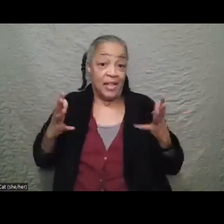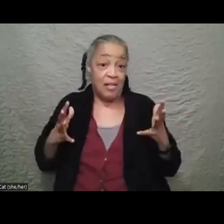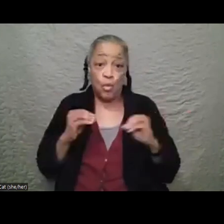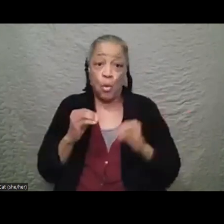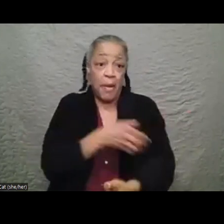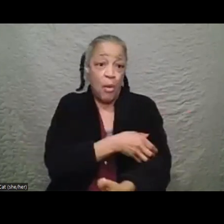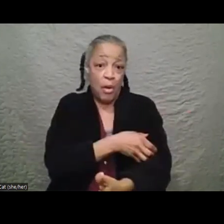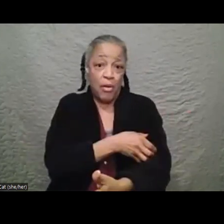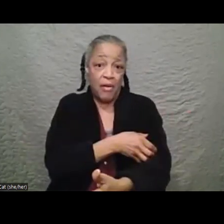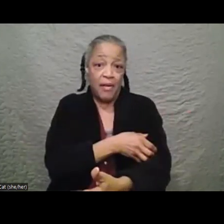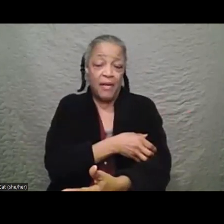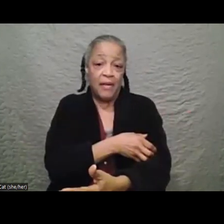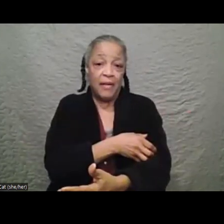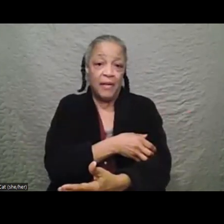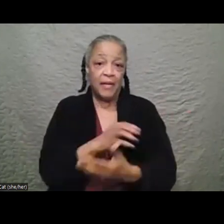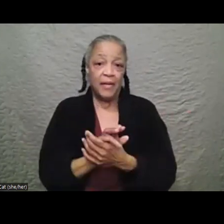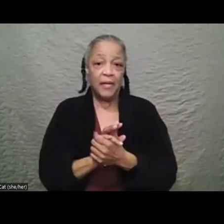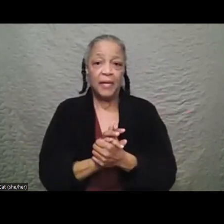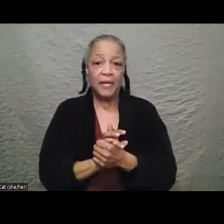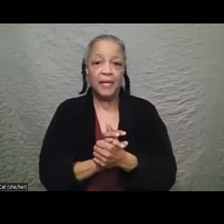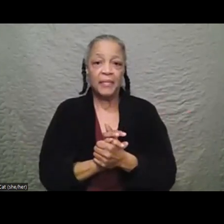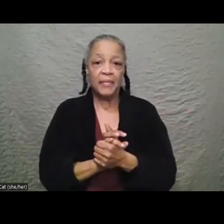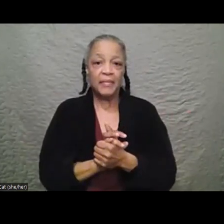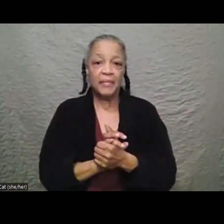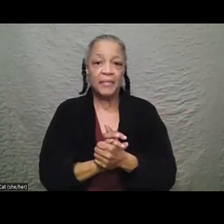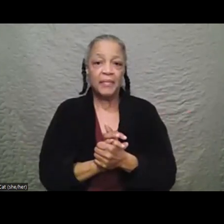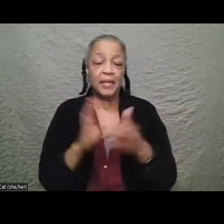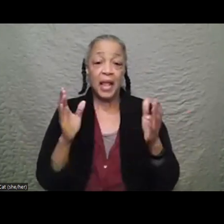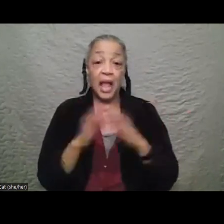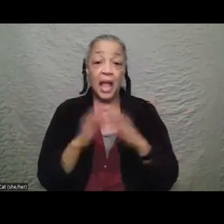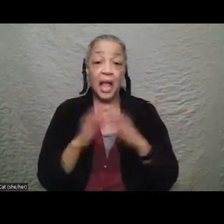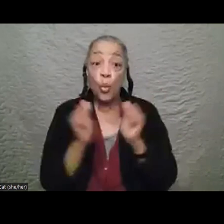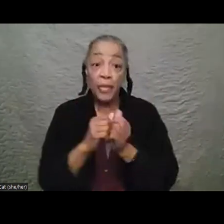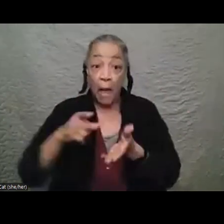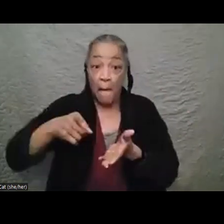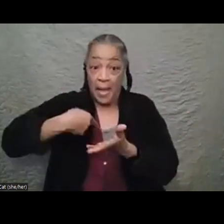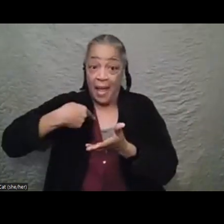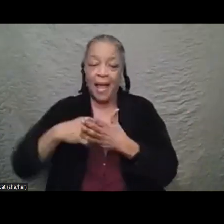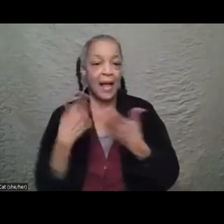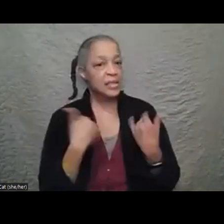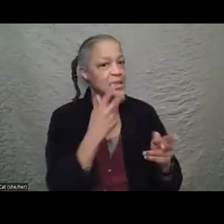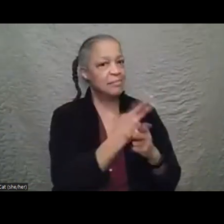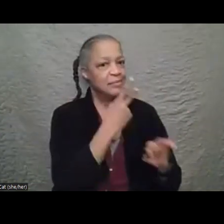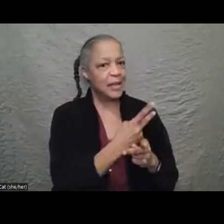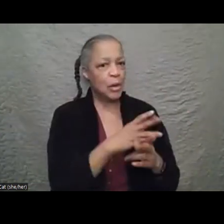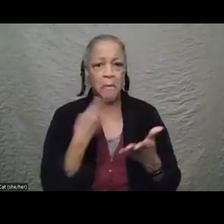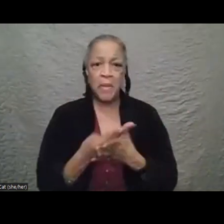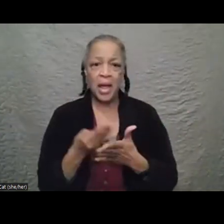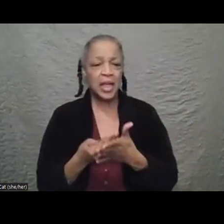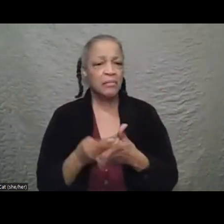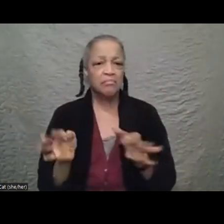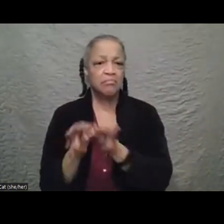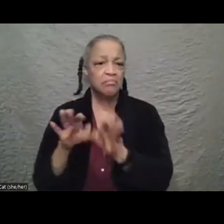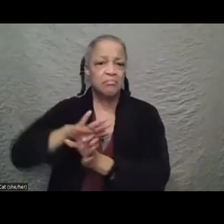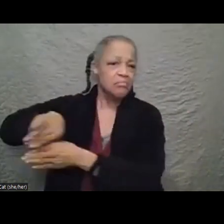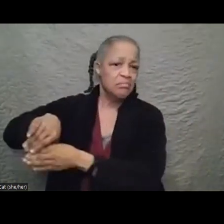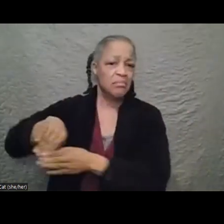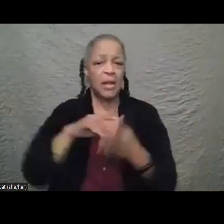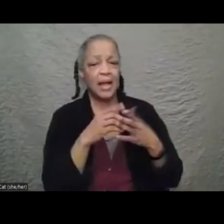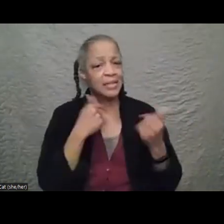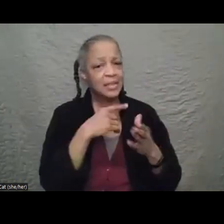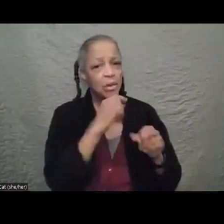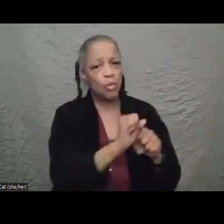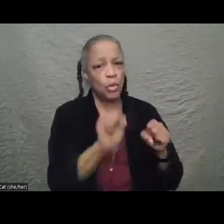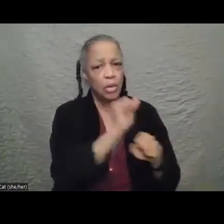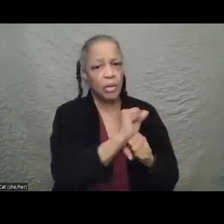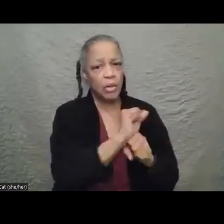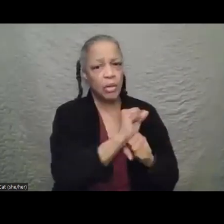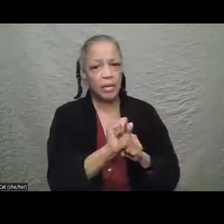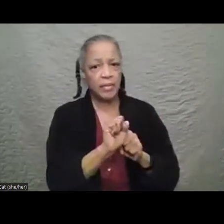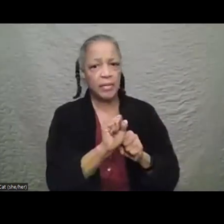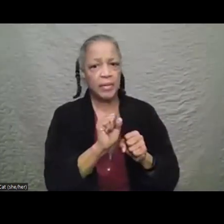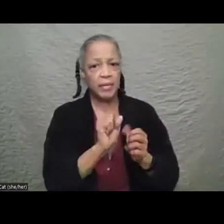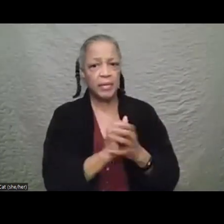I did this without paying for a while, I do not care about the salary.